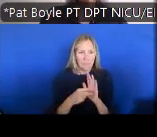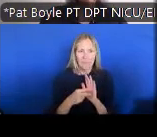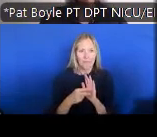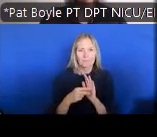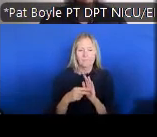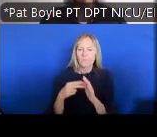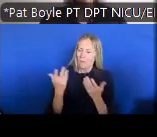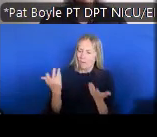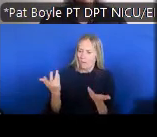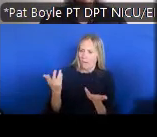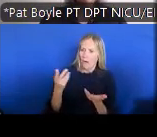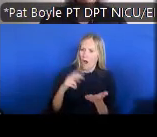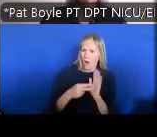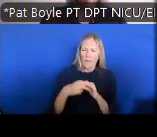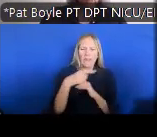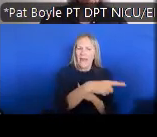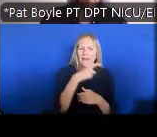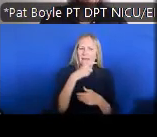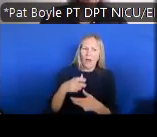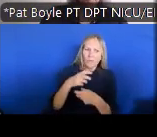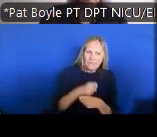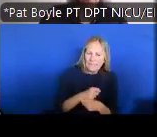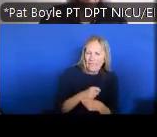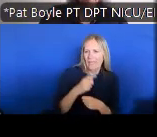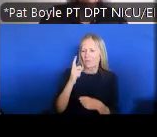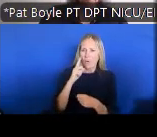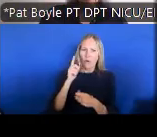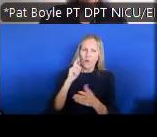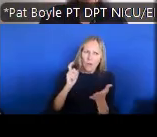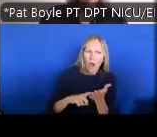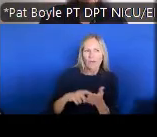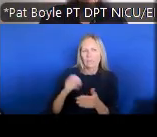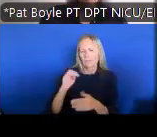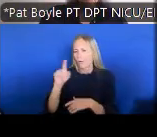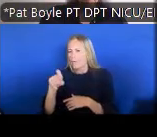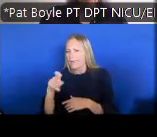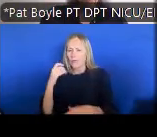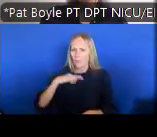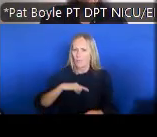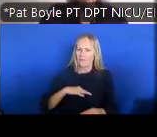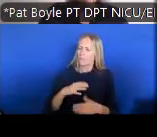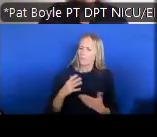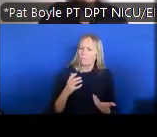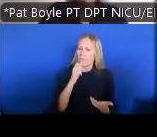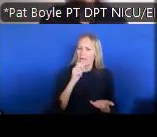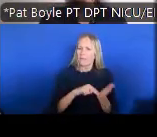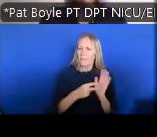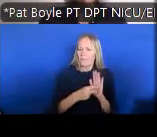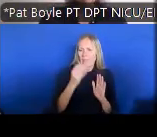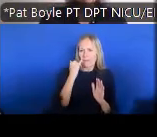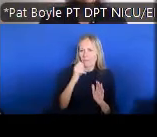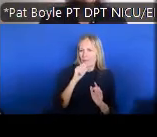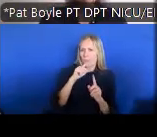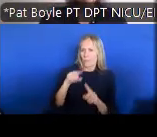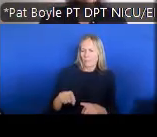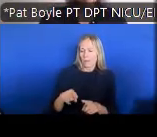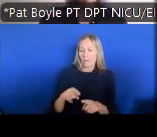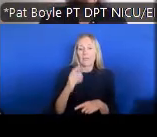perceived, needed, or beneficial. And Blackburn Nurse Practitioner says much of what we stimulate an infant with may